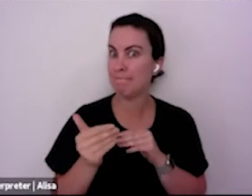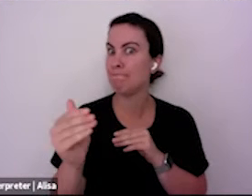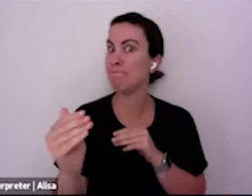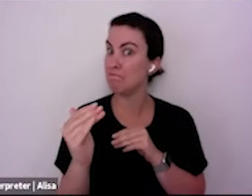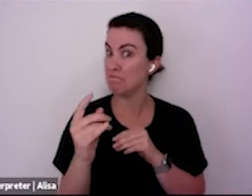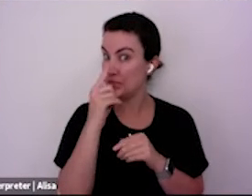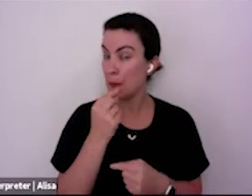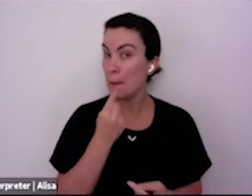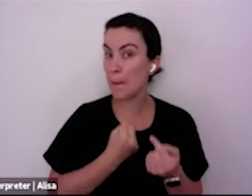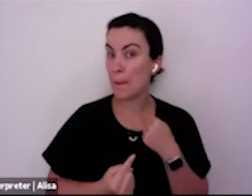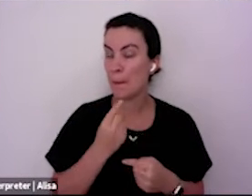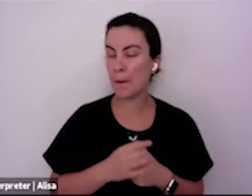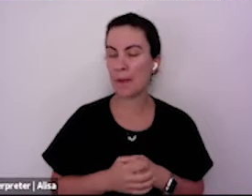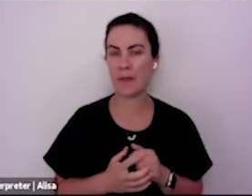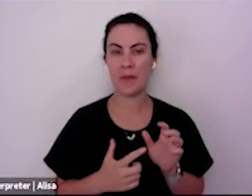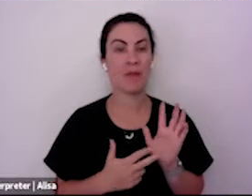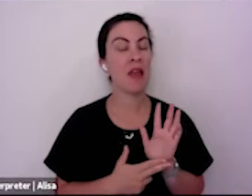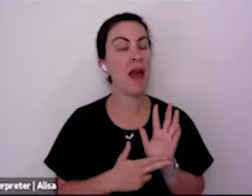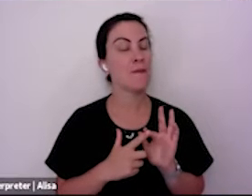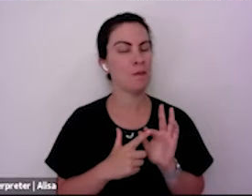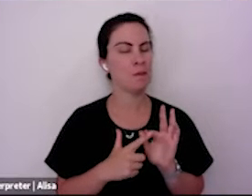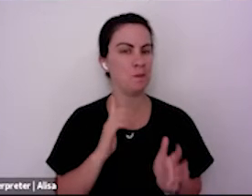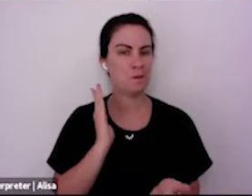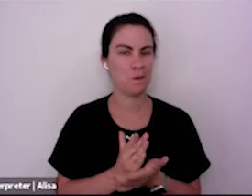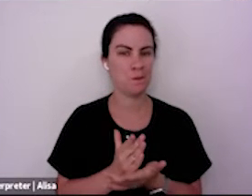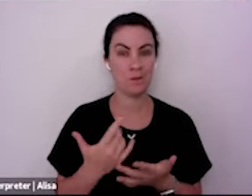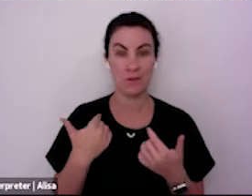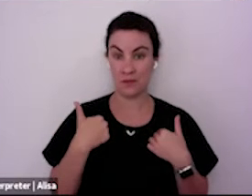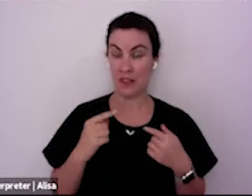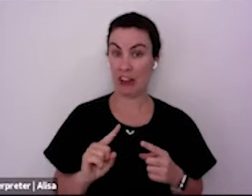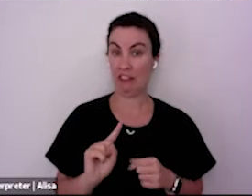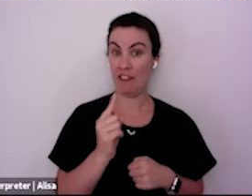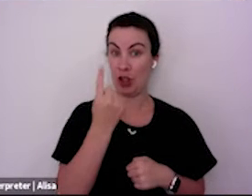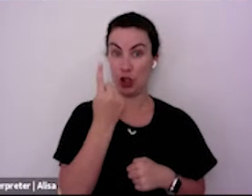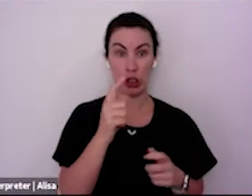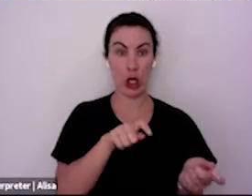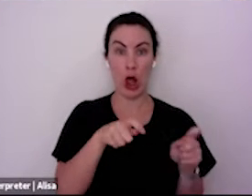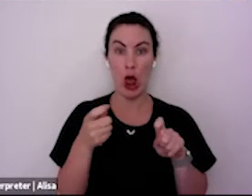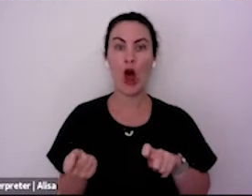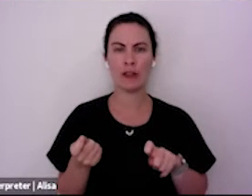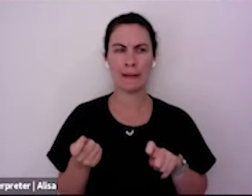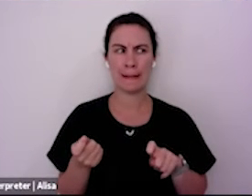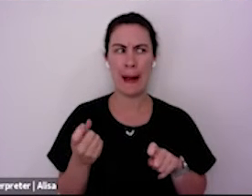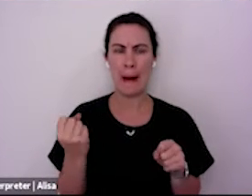For us, the experience of lockdown pushed our long-term digital thinking into the foreground